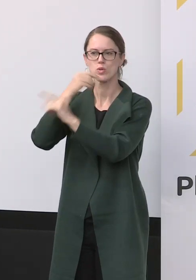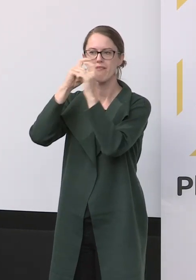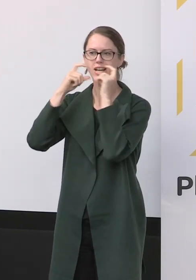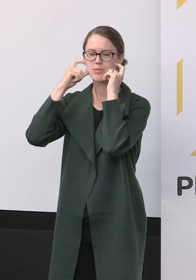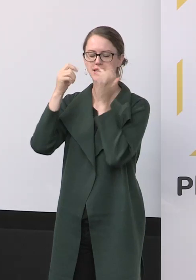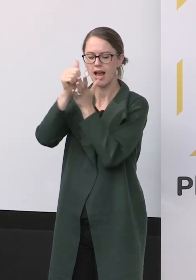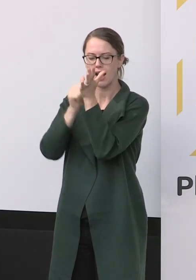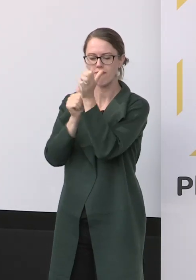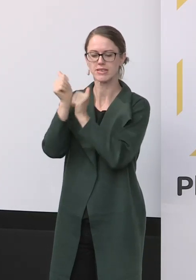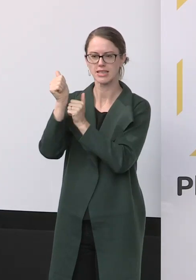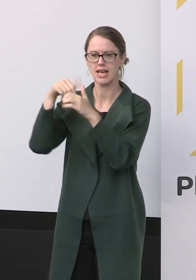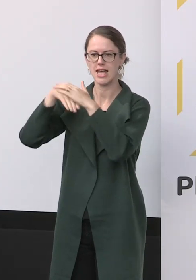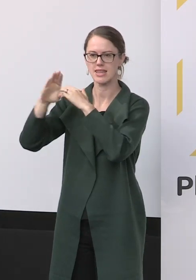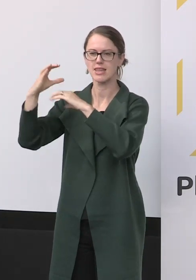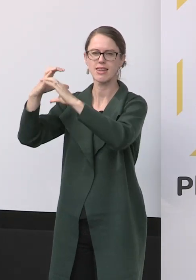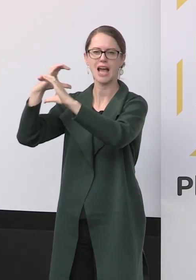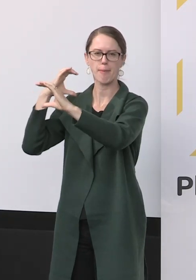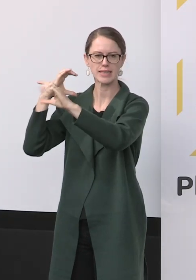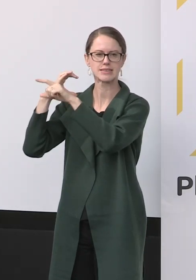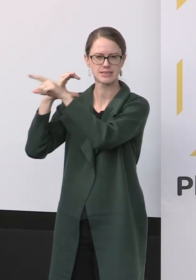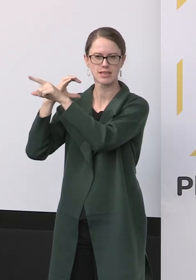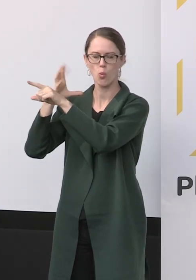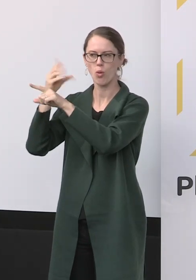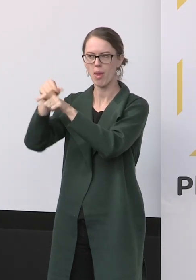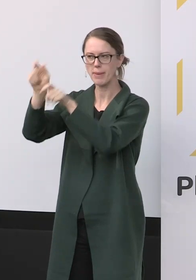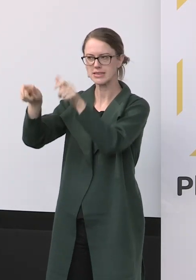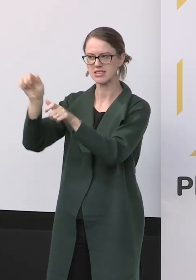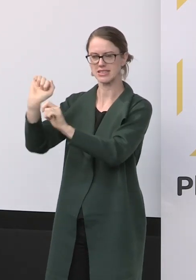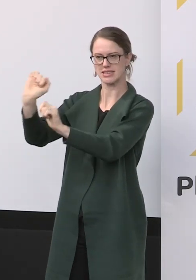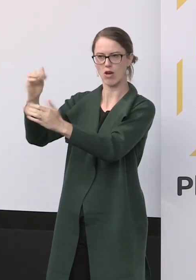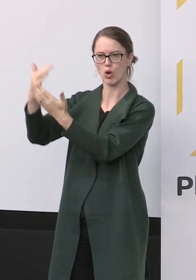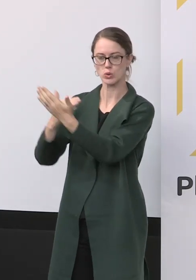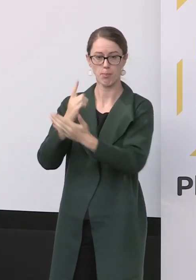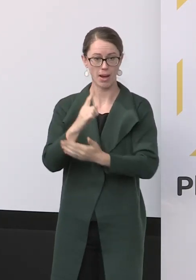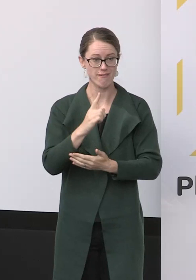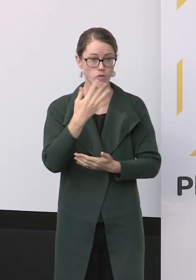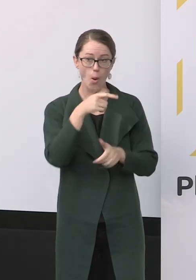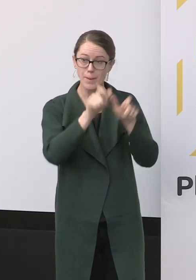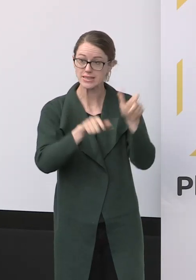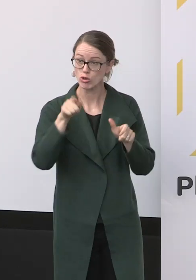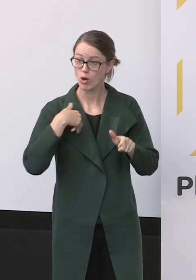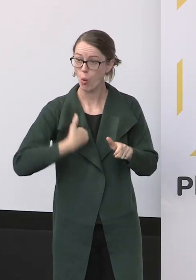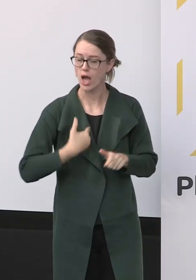staff - as part of the precautions they take - they wear a face masks and gloves